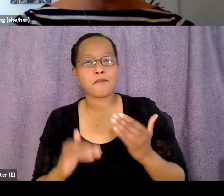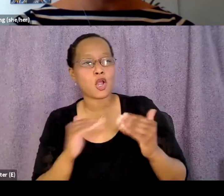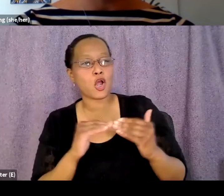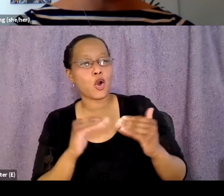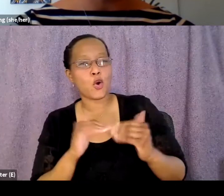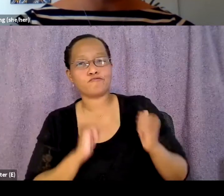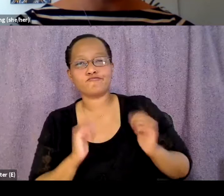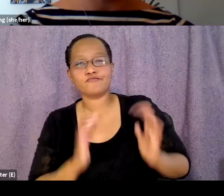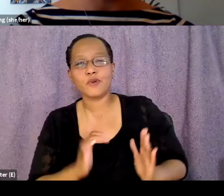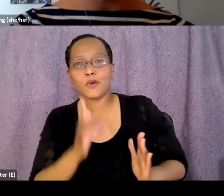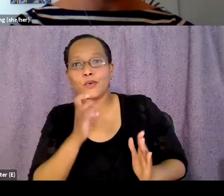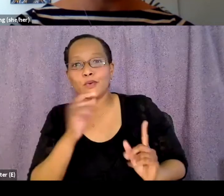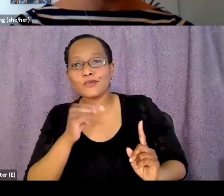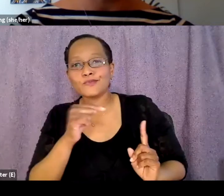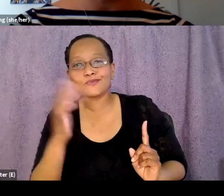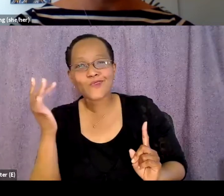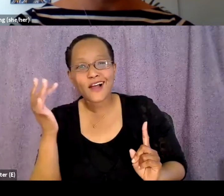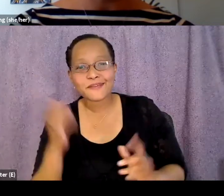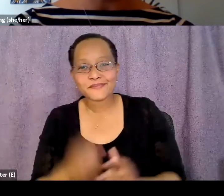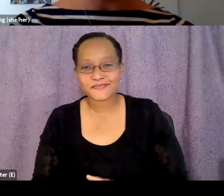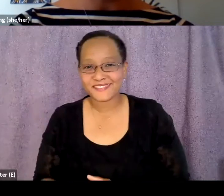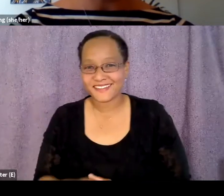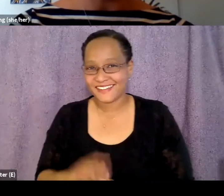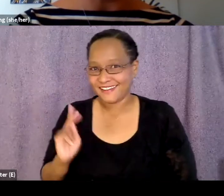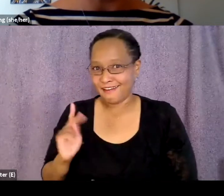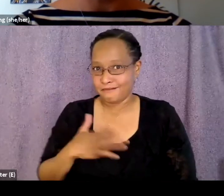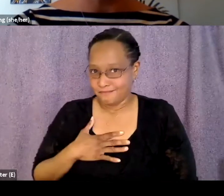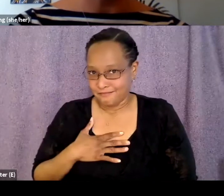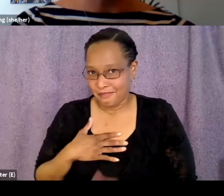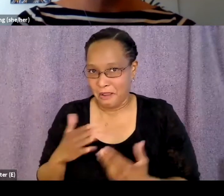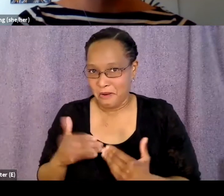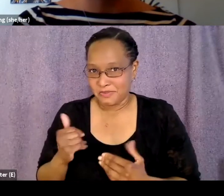Keah Brown: First of all, I almost got emotional because I've been waiting for this question